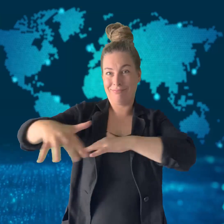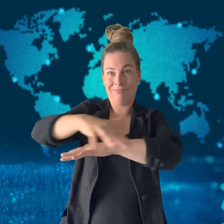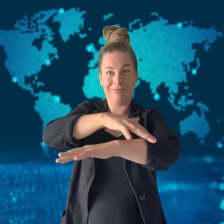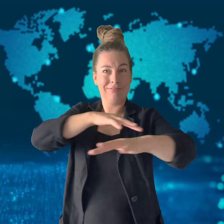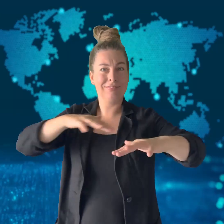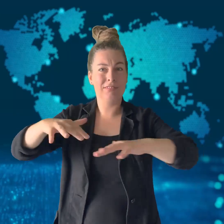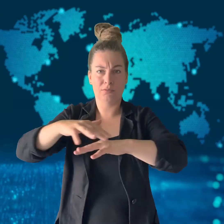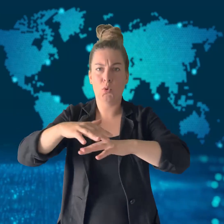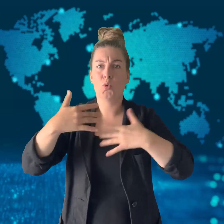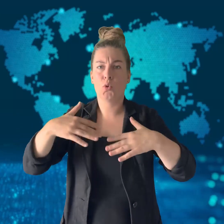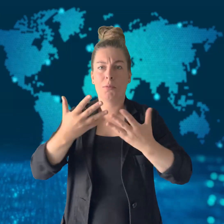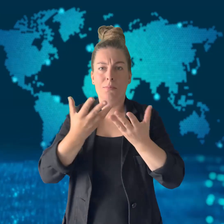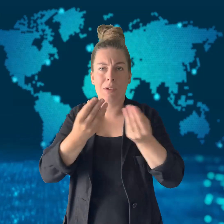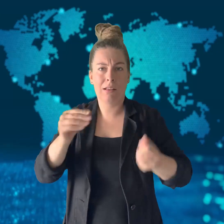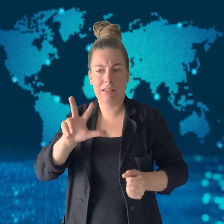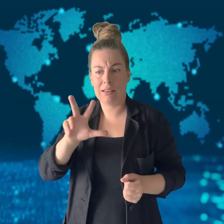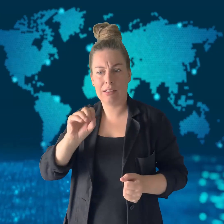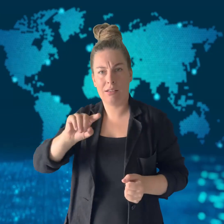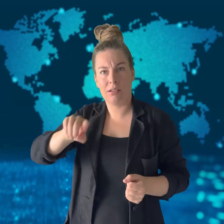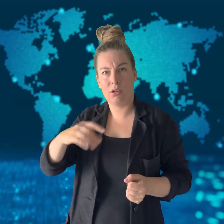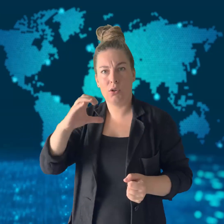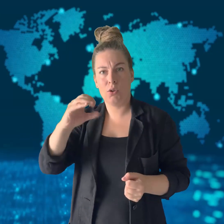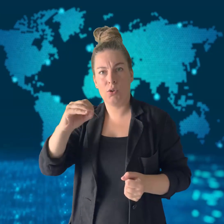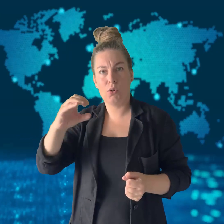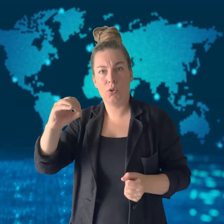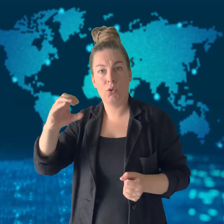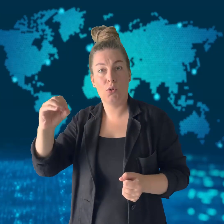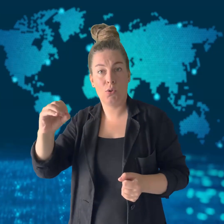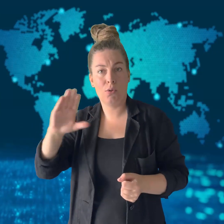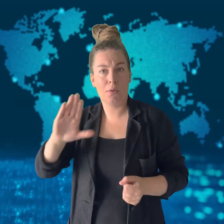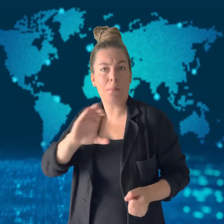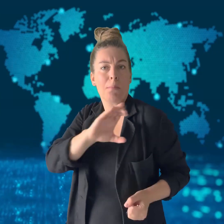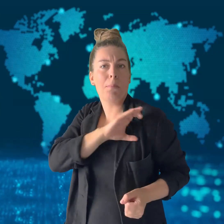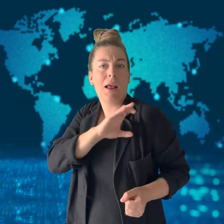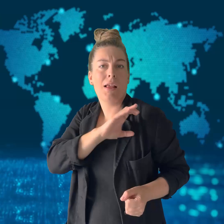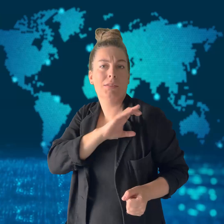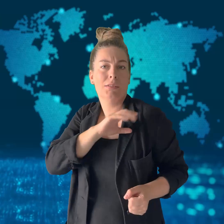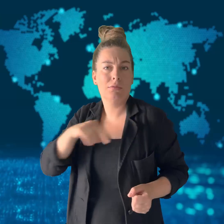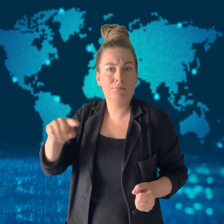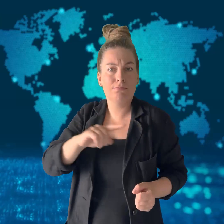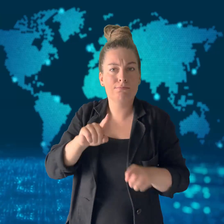Approximately 30,000 officers are patrolling each day at the Olympics.